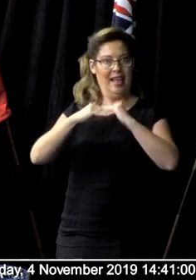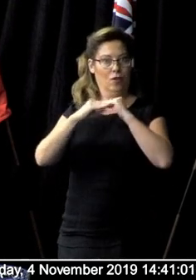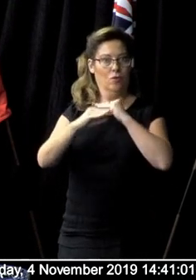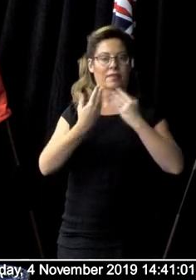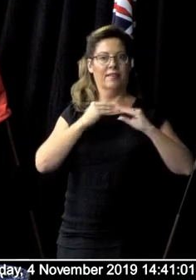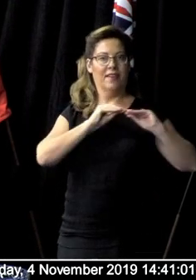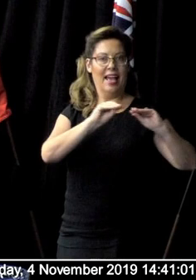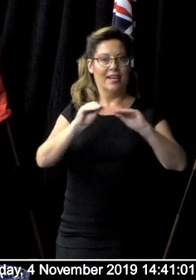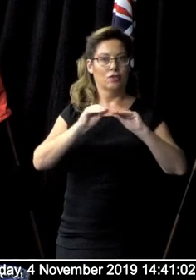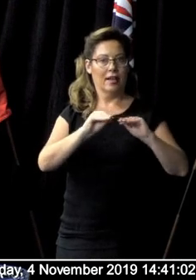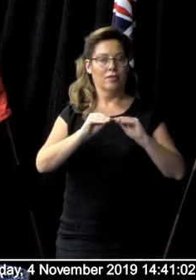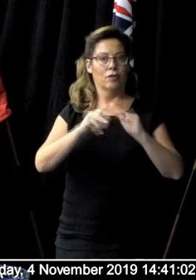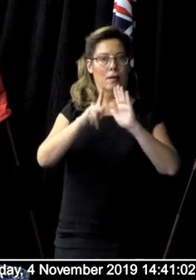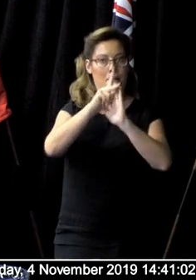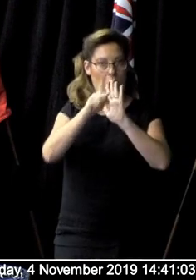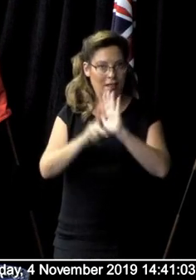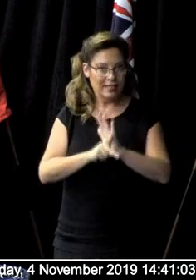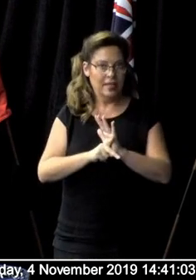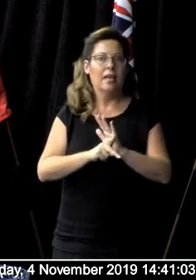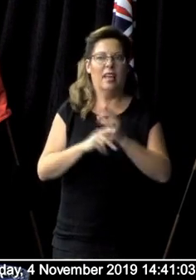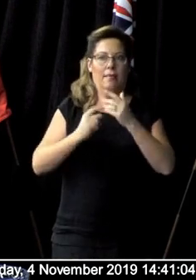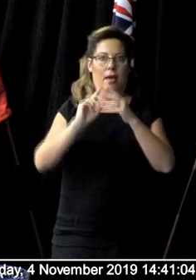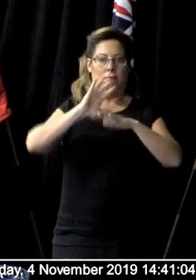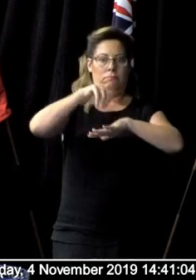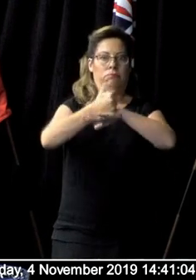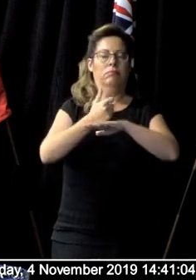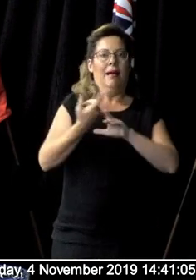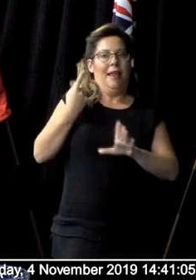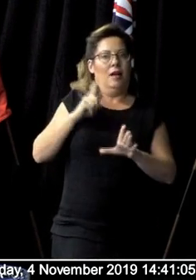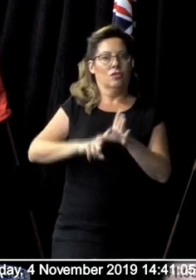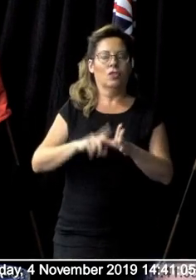last year, families have been able, I think, more effectively to make a case for